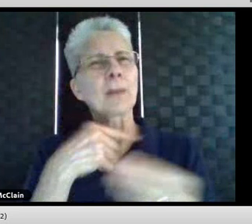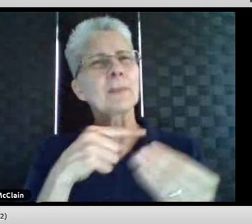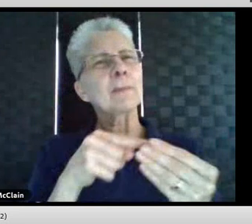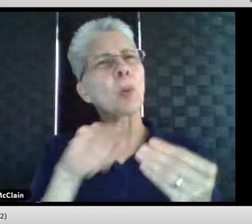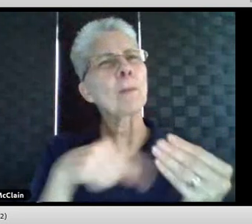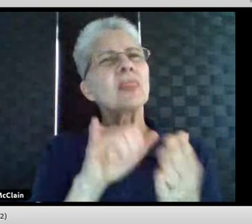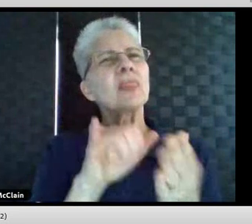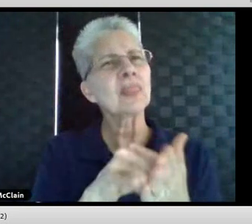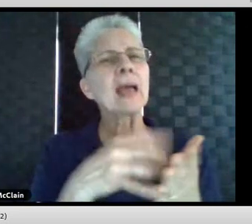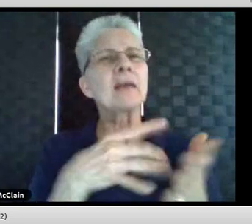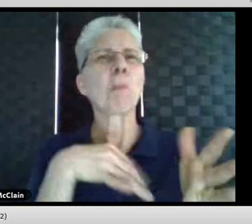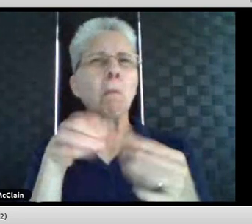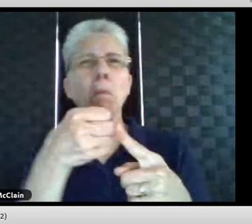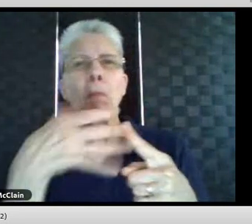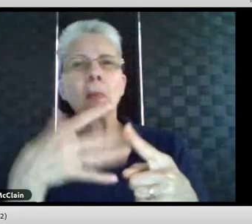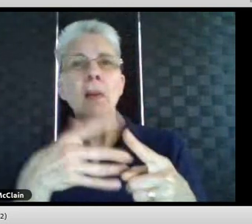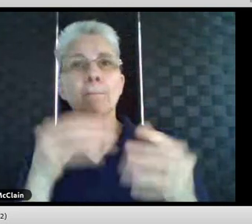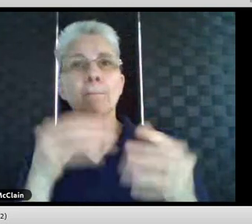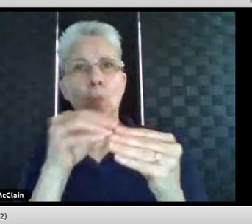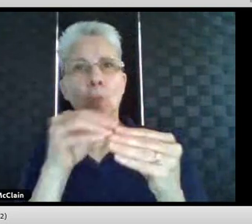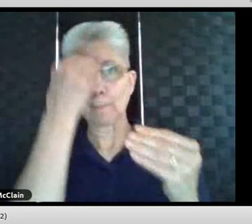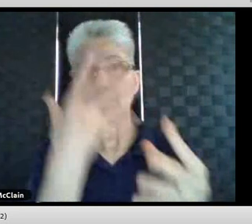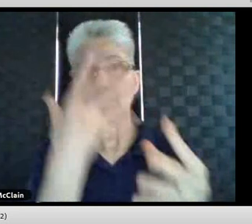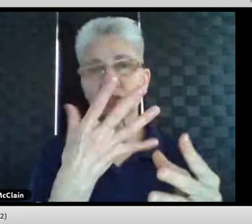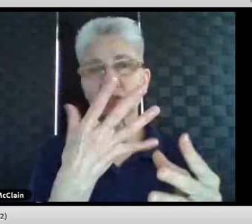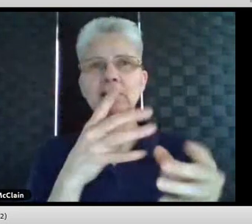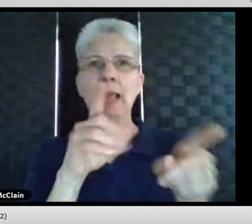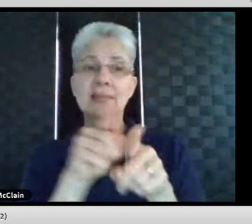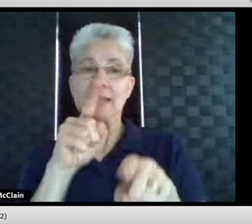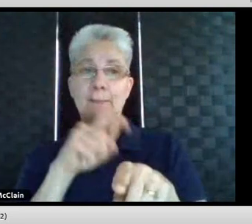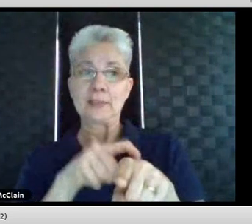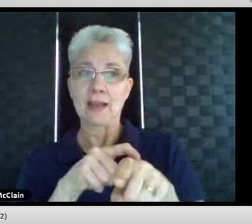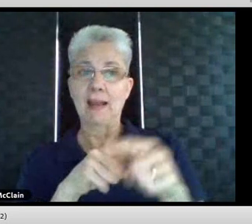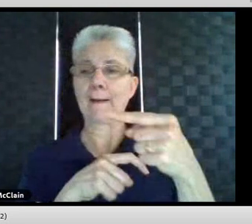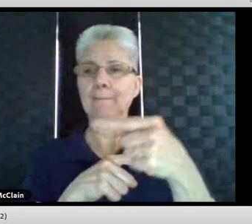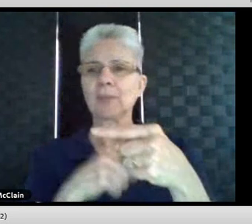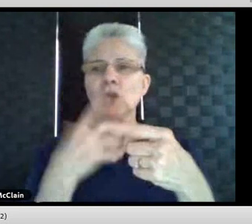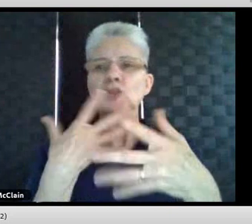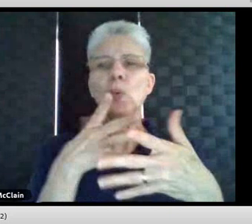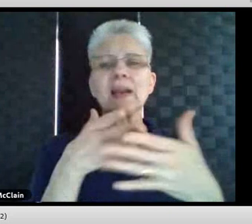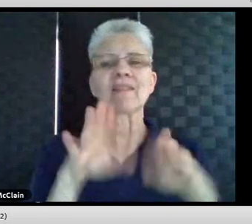And so you can get some more information. At the same time, however, you don't want to leave things open forever, right?